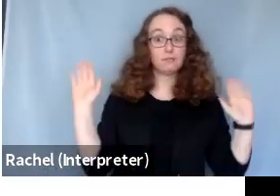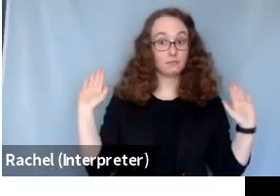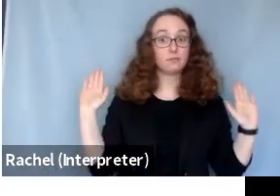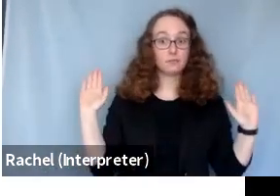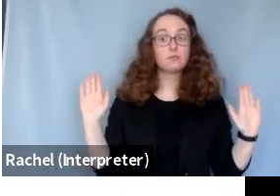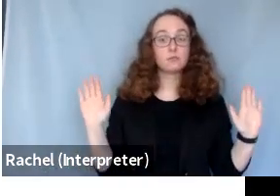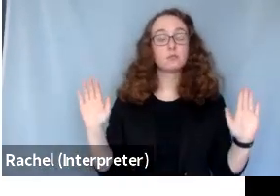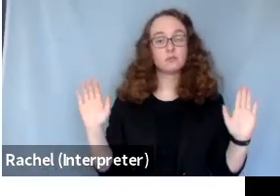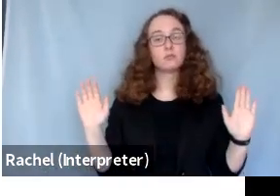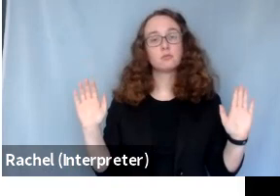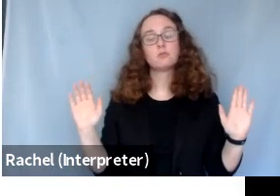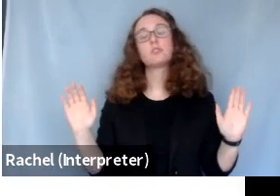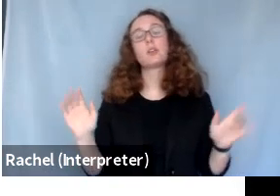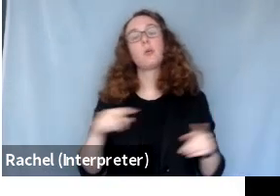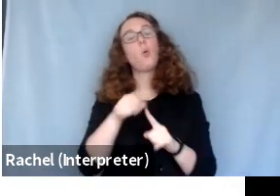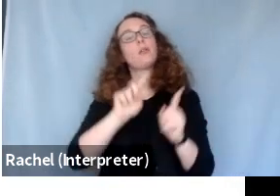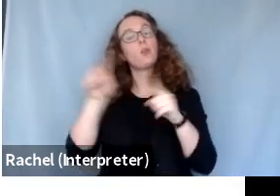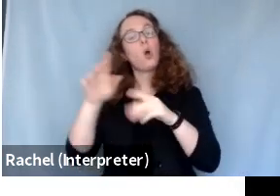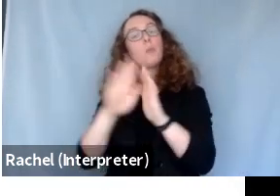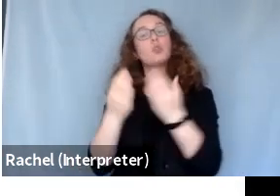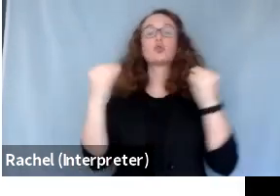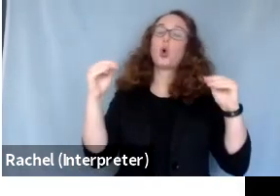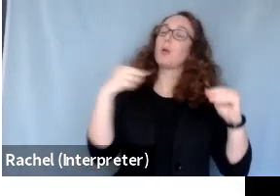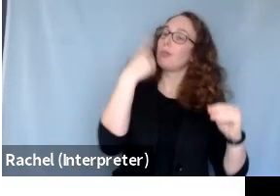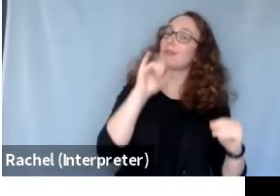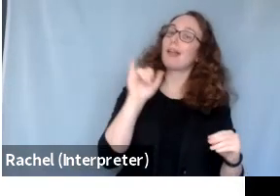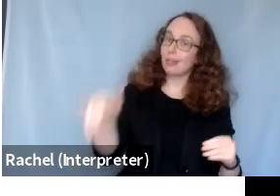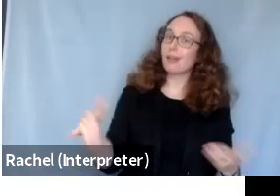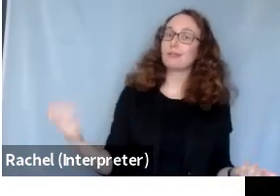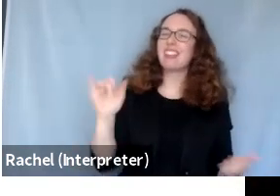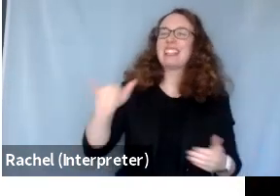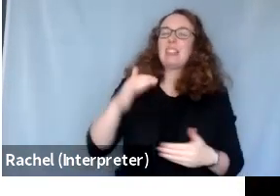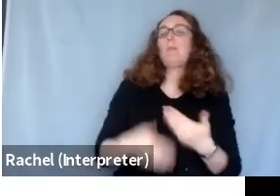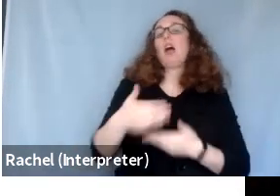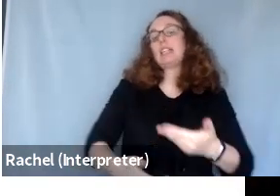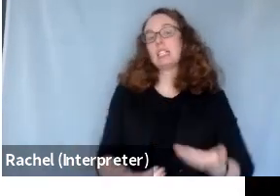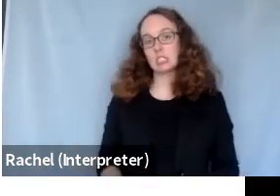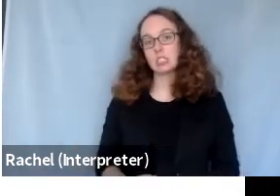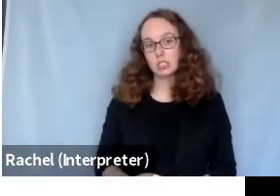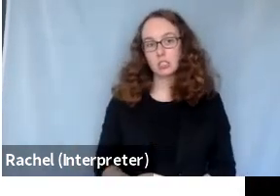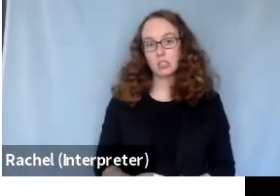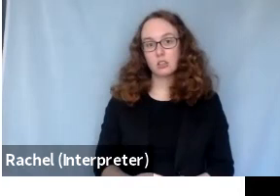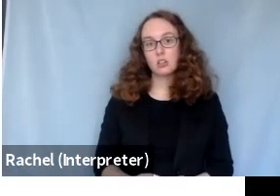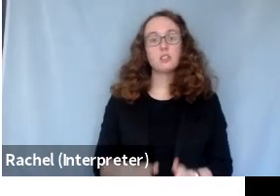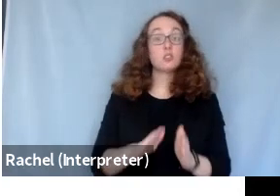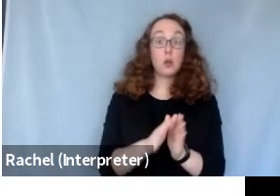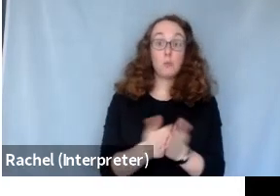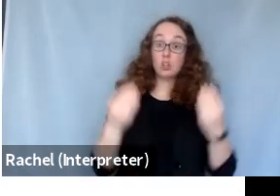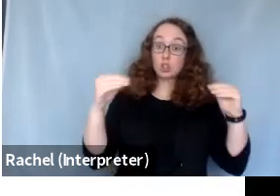going to look like for this semester. So let's get into what the bookstore is a little bit, and again